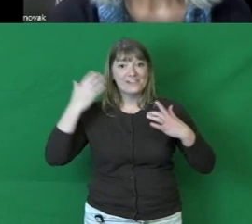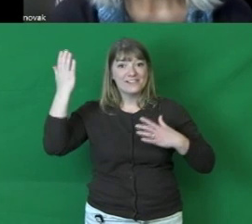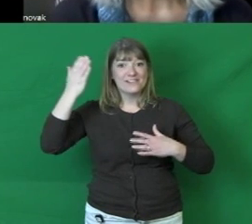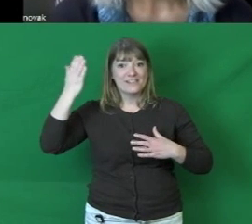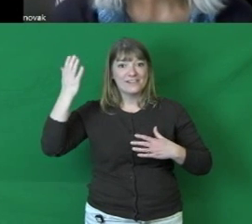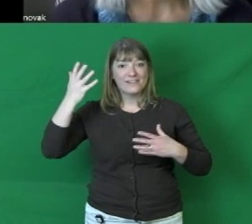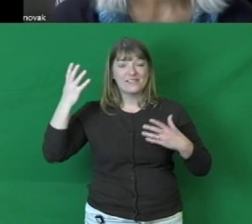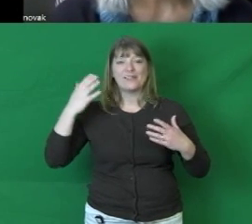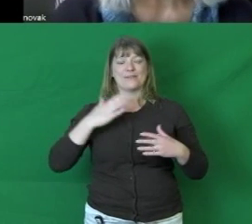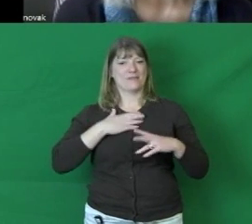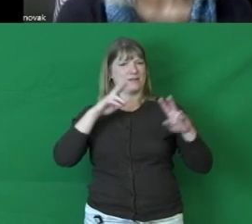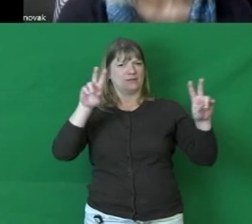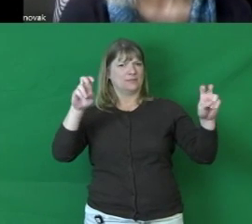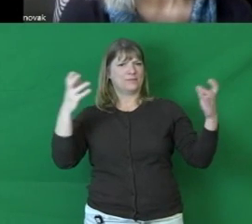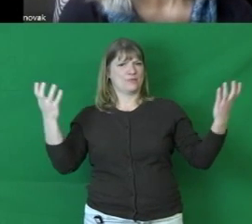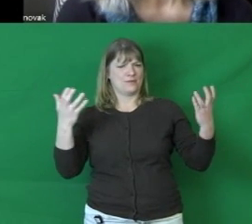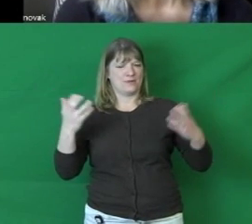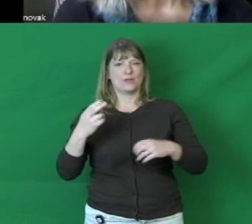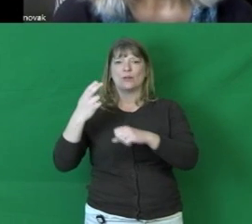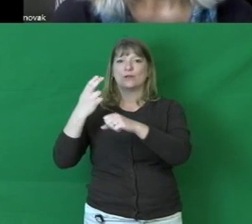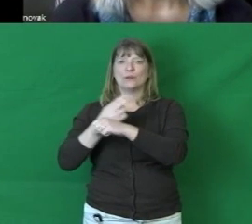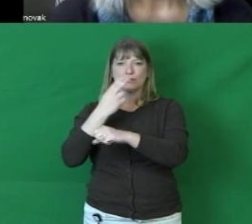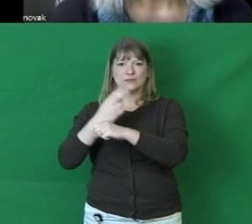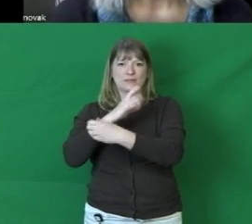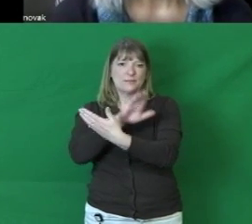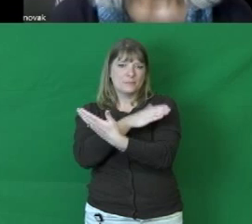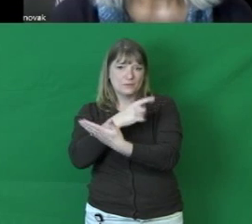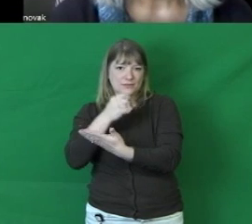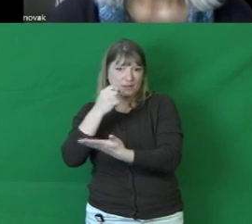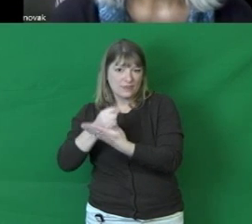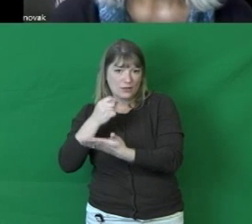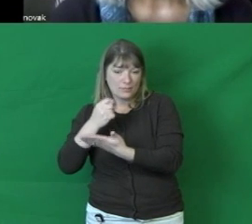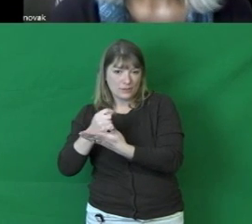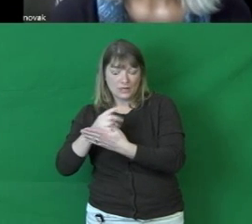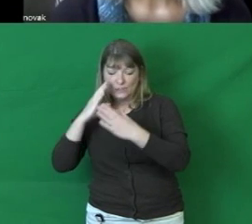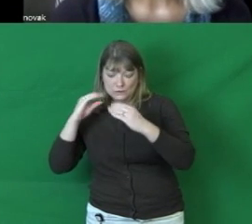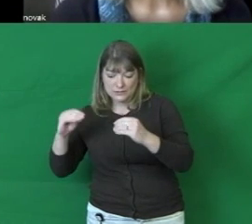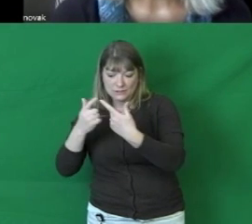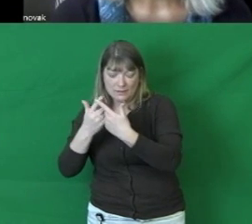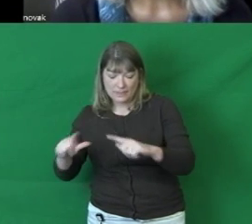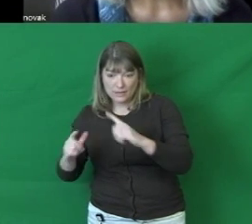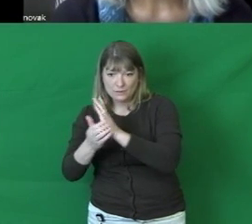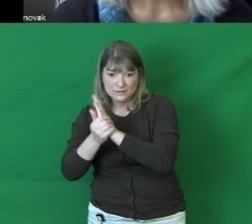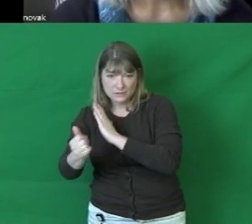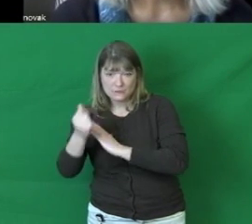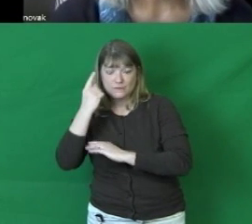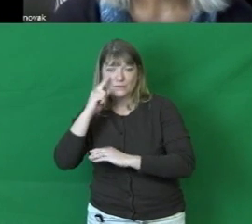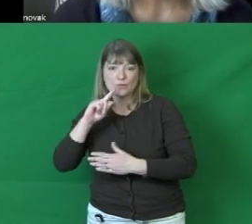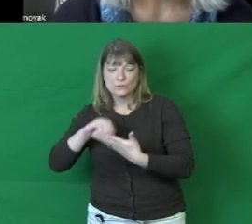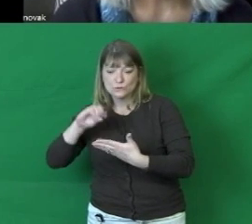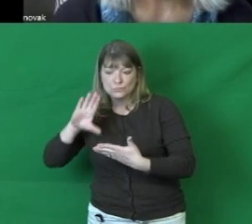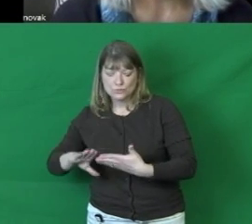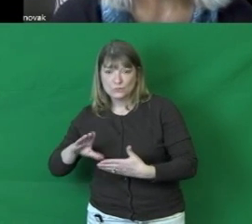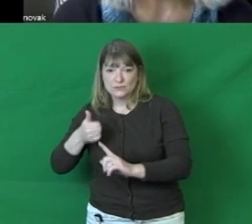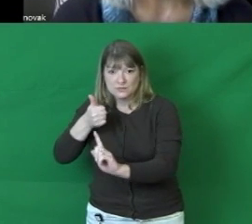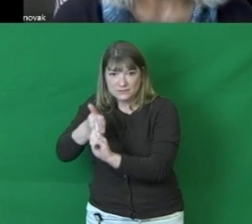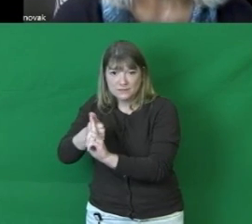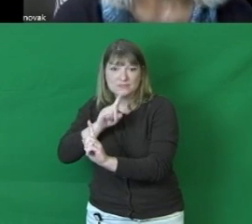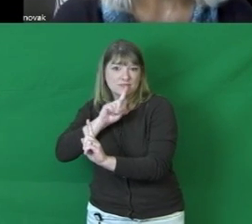about my topic, which is utilizing music therapy to teach language skills for students, who are Deaf